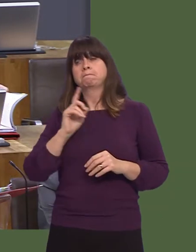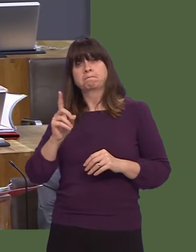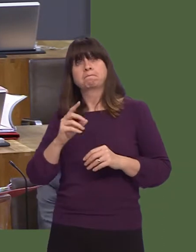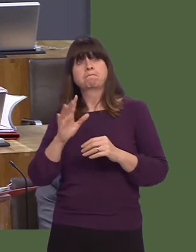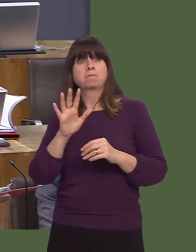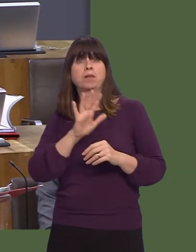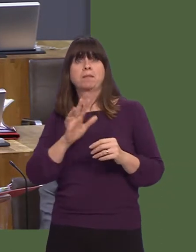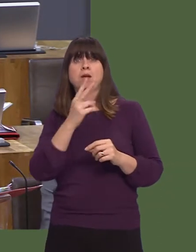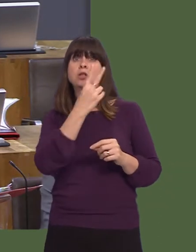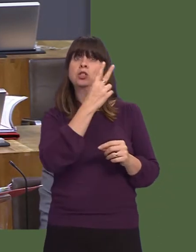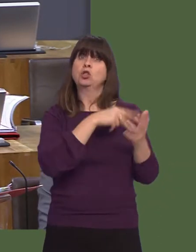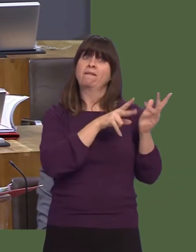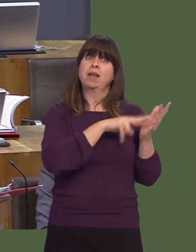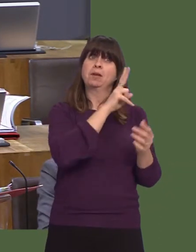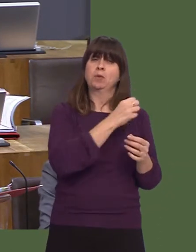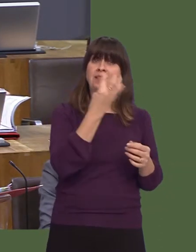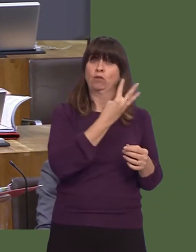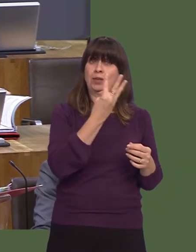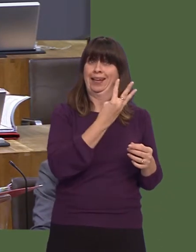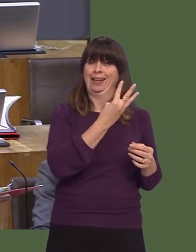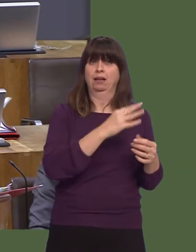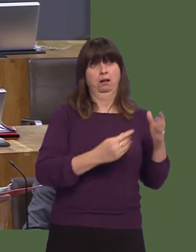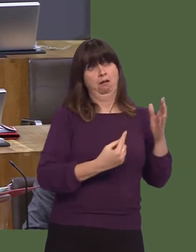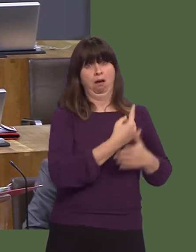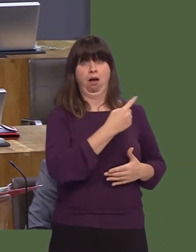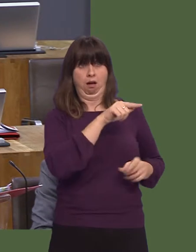and the answers I've subsequently given on the issues of bullying. I am aware of the